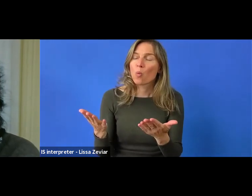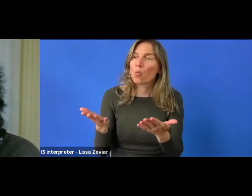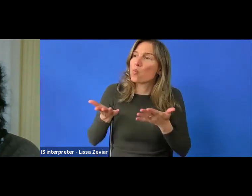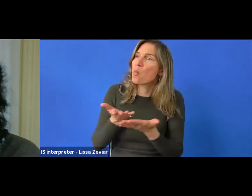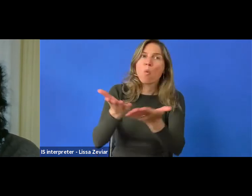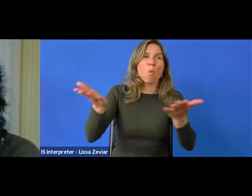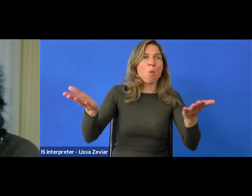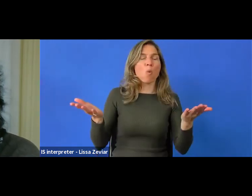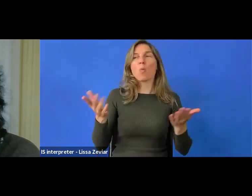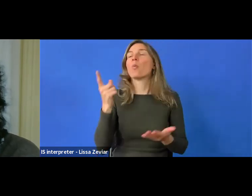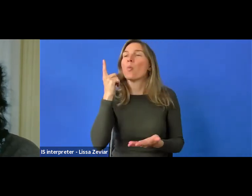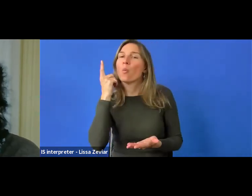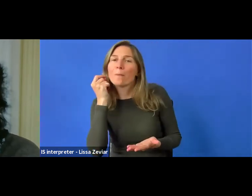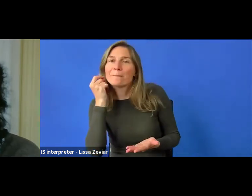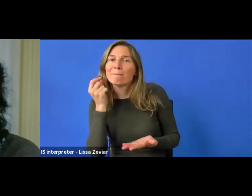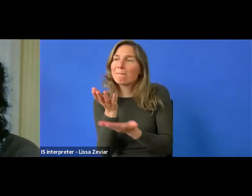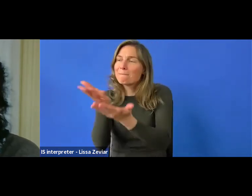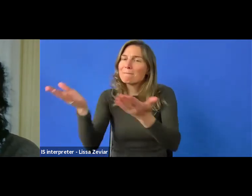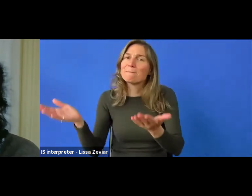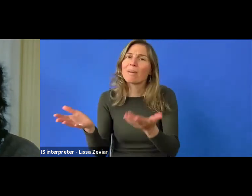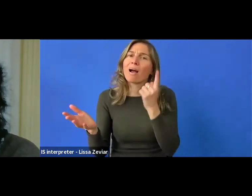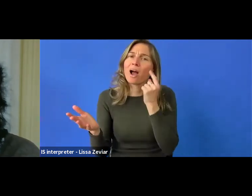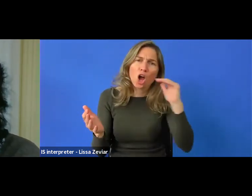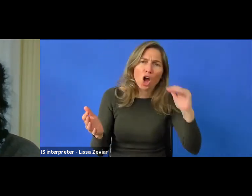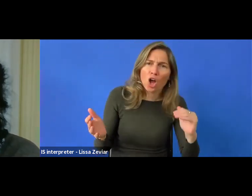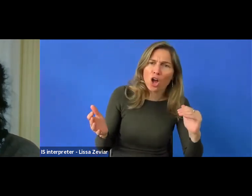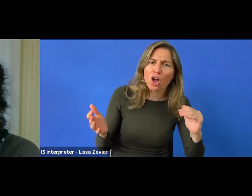mothers and caregivers of relatives with disabilities can be heard.